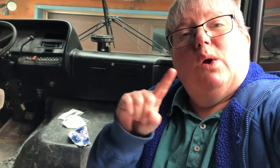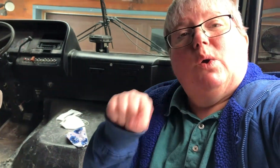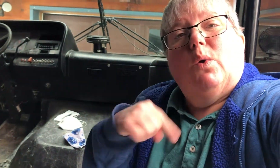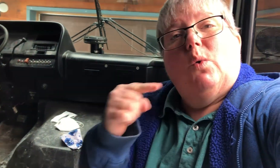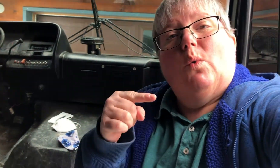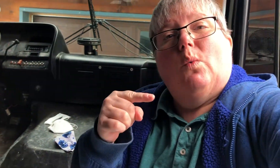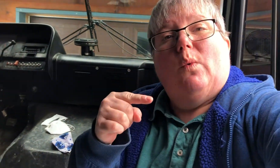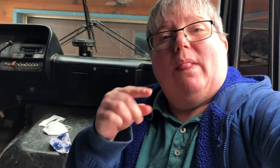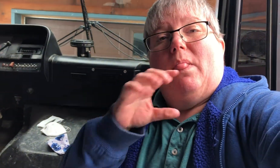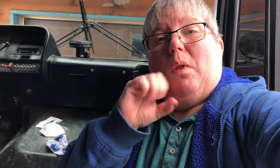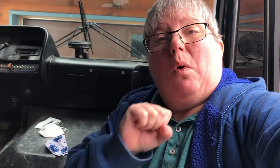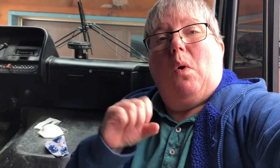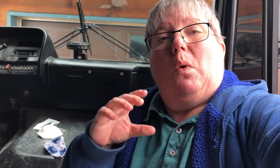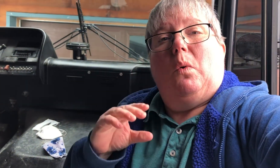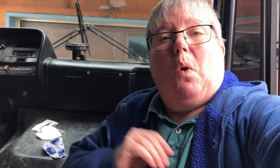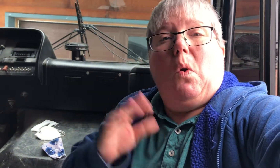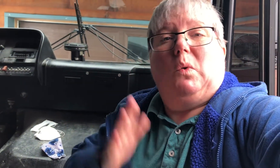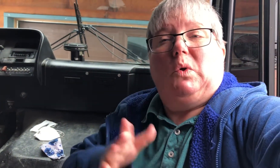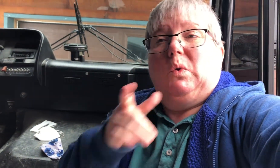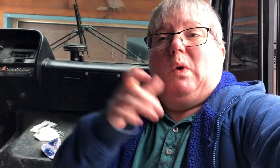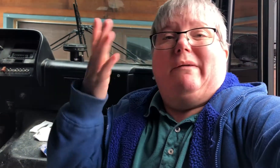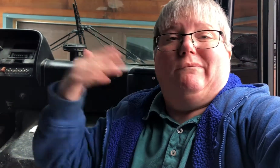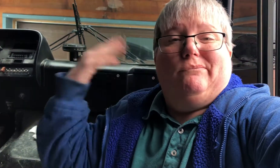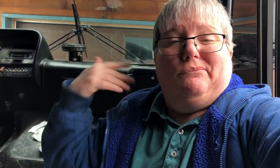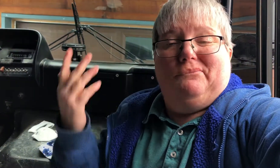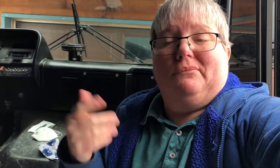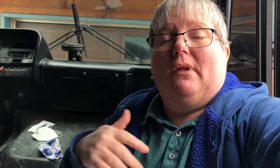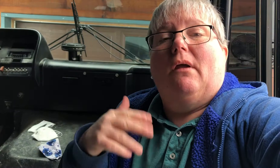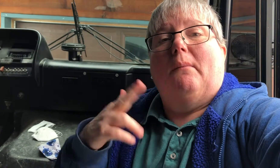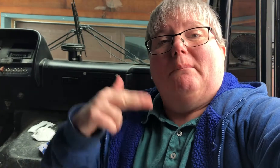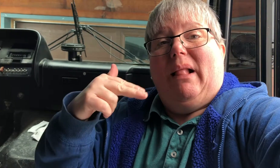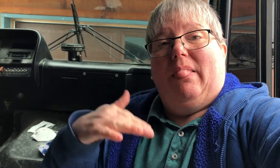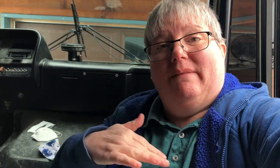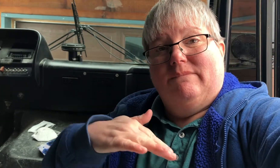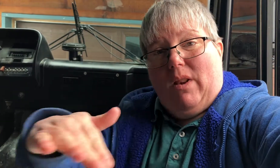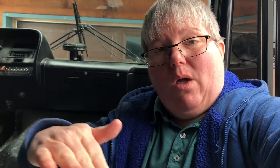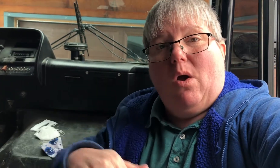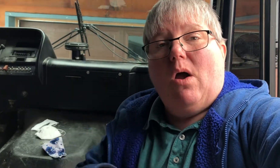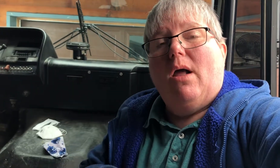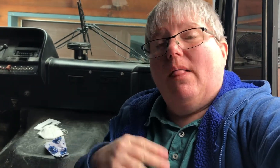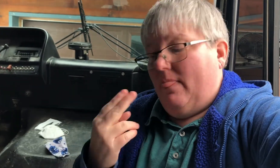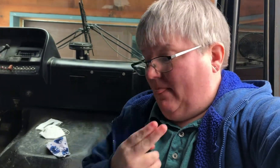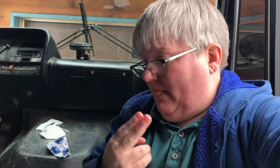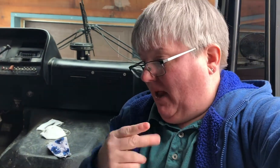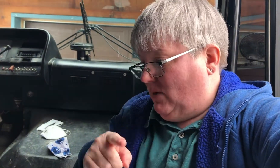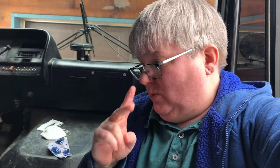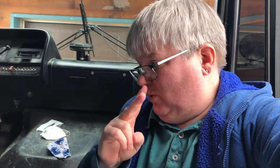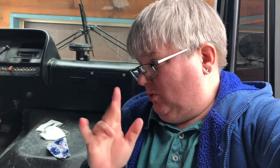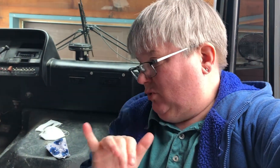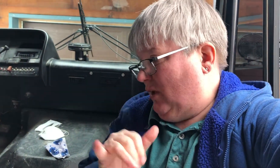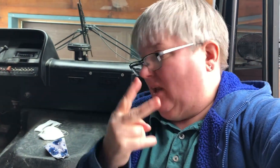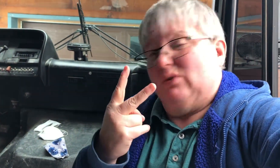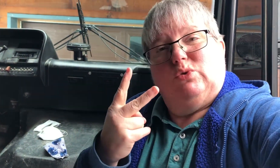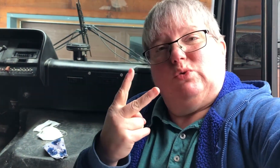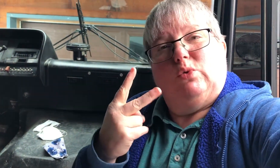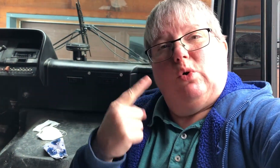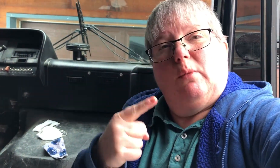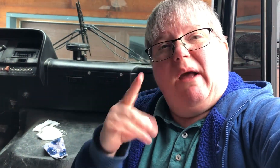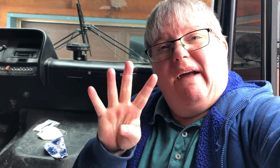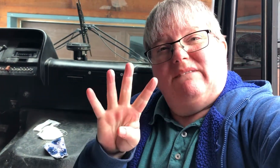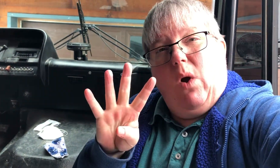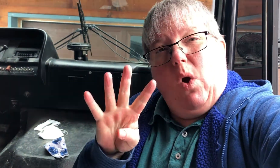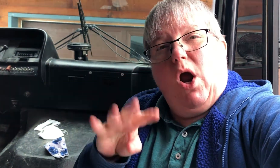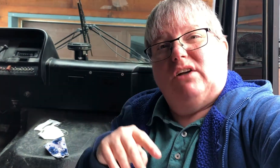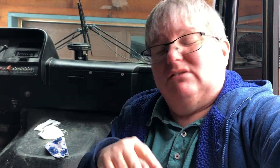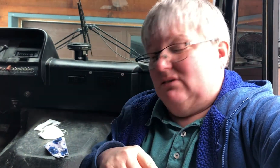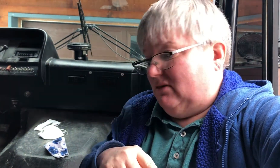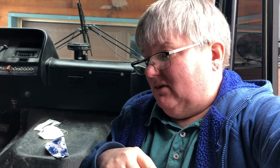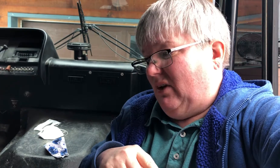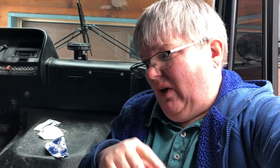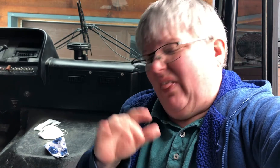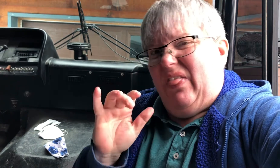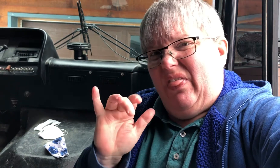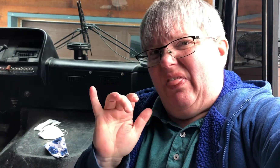When the old owner, whoever it was before, built the floor. They used what looks like 2x4s. Which